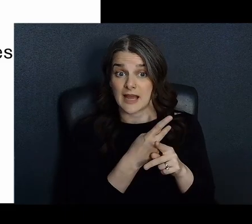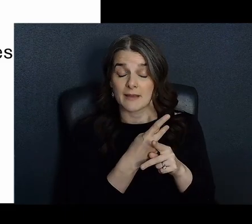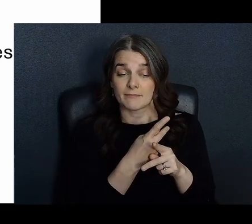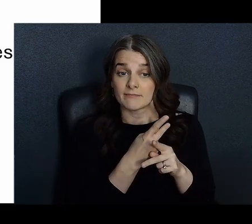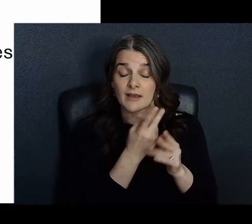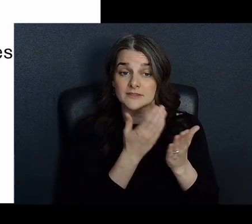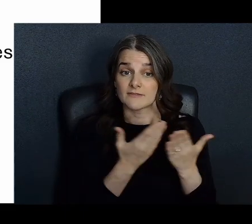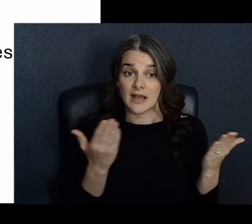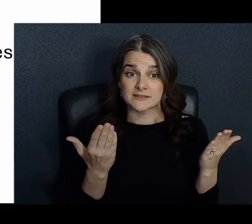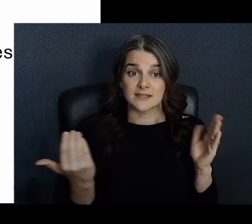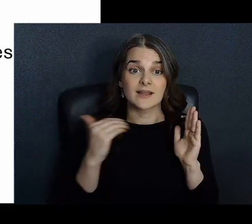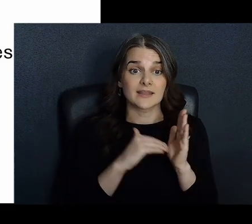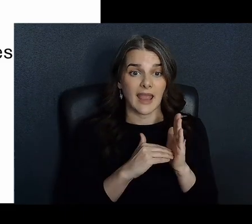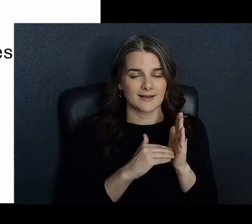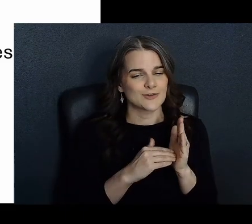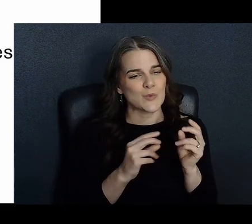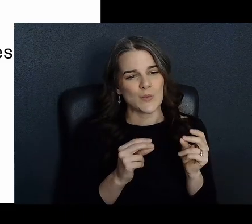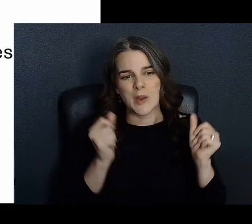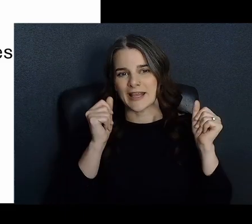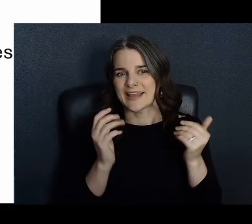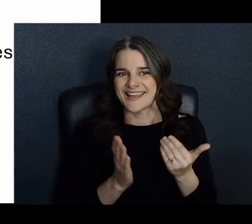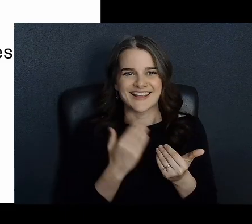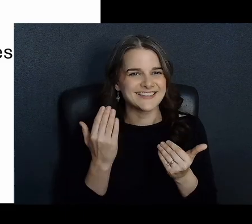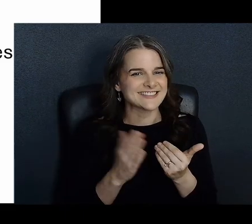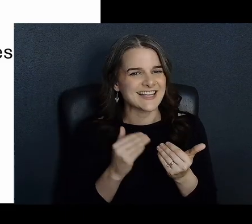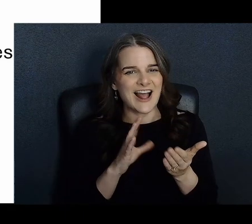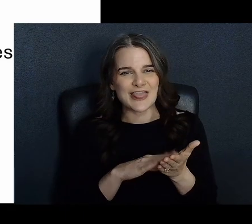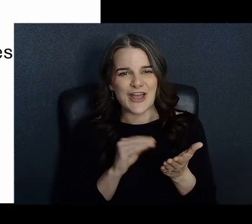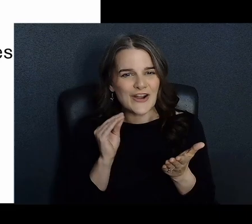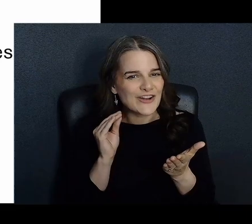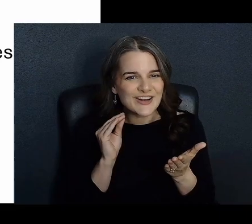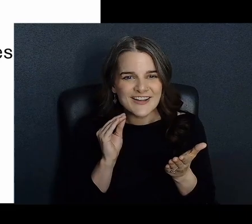because, again, it's quick and easy to learn. Again, the voice commands.